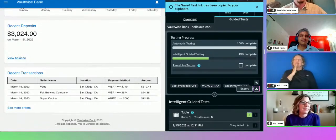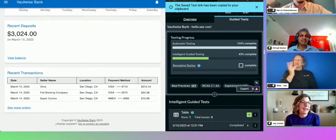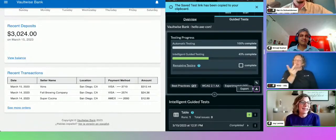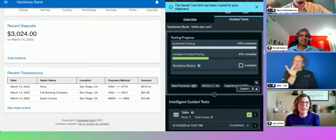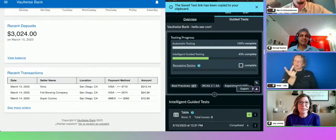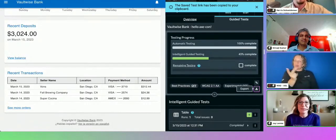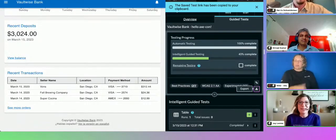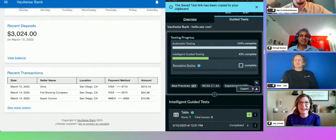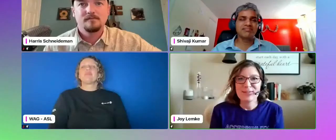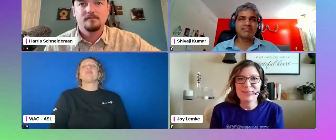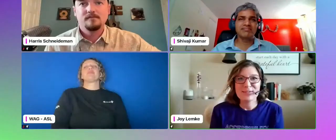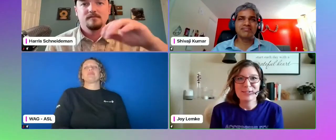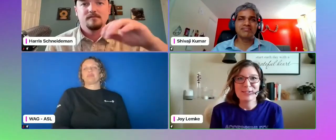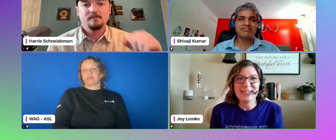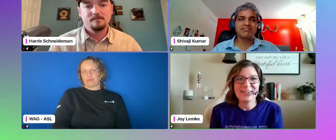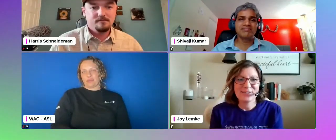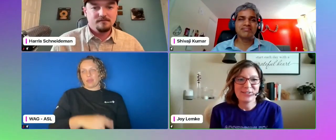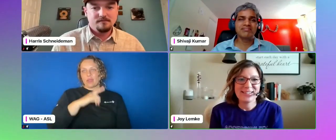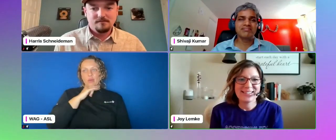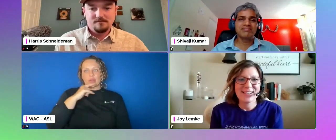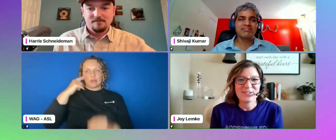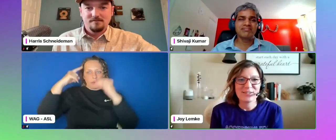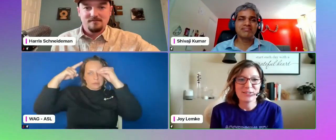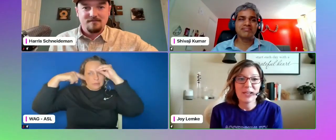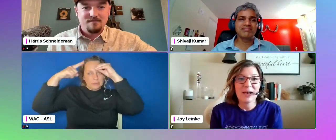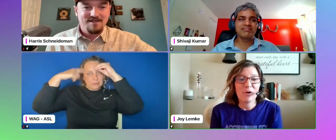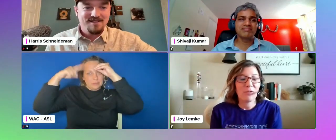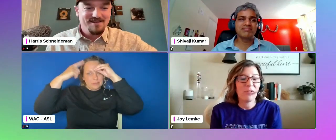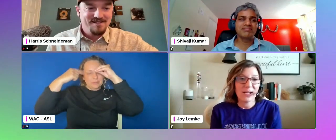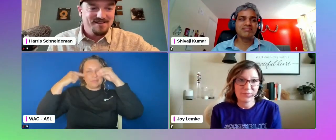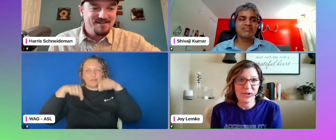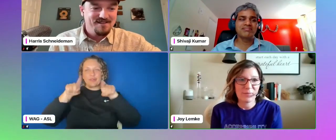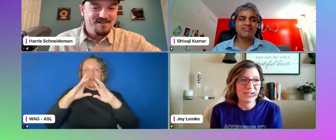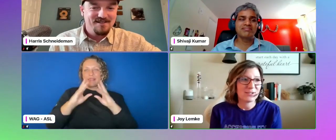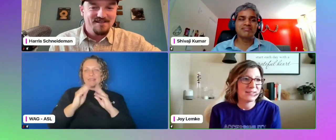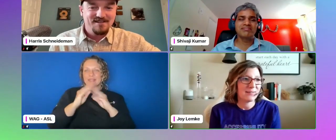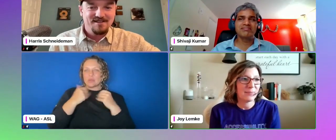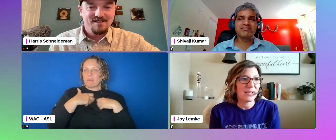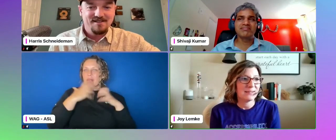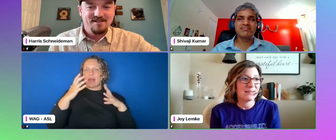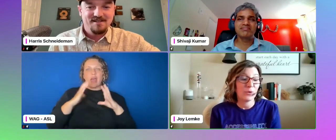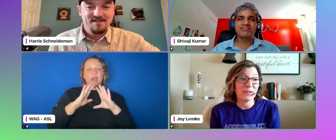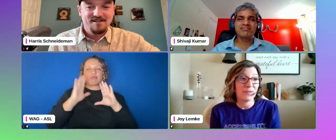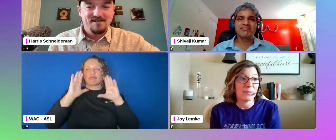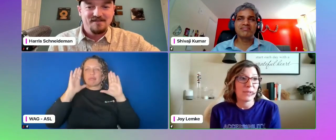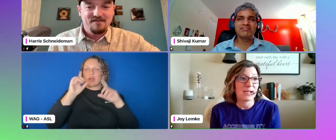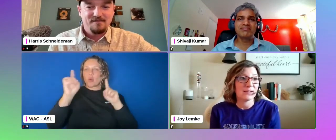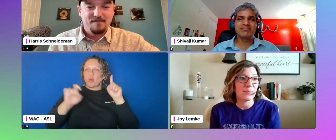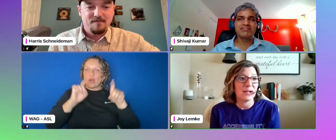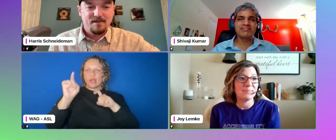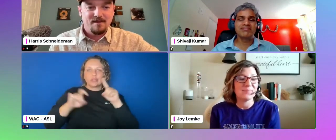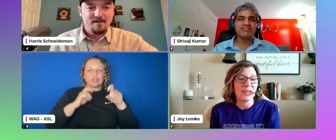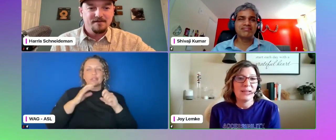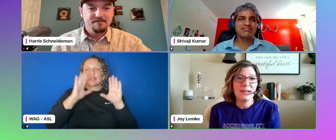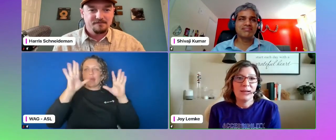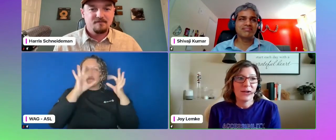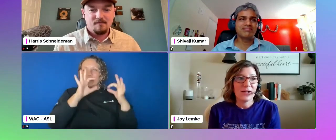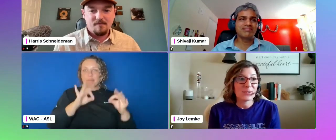And I think you really got the wheels turning here during this sessions. We have a lot of great questions come in and some great feedback as well.